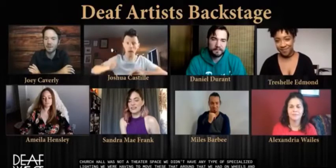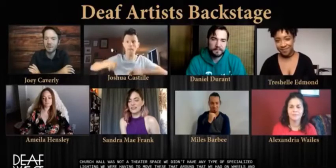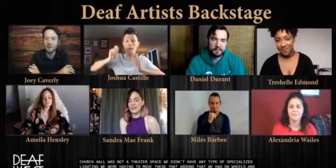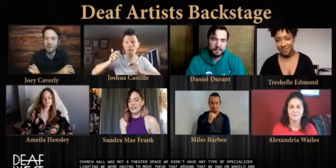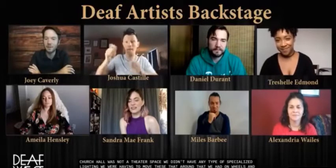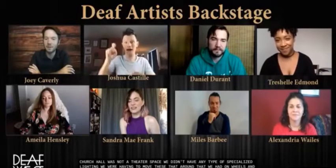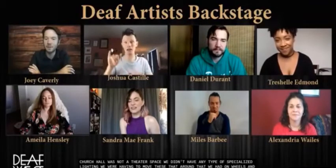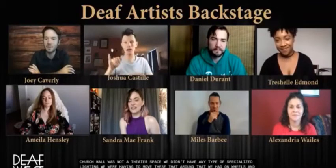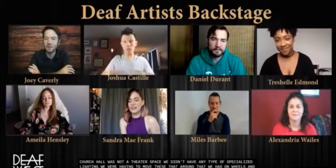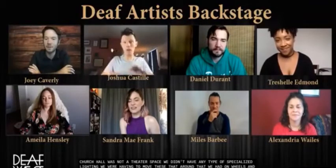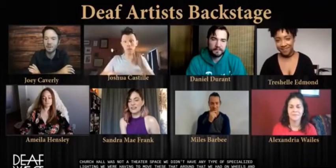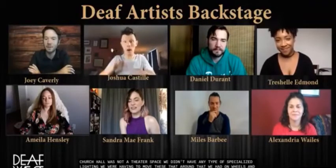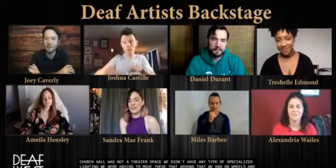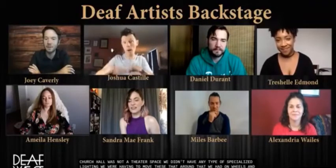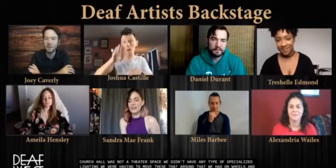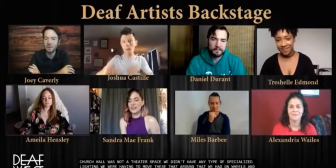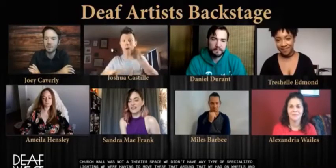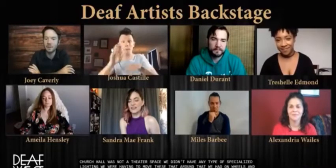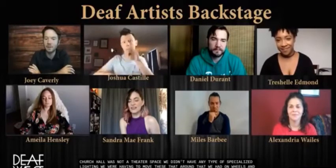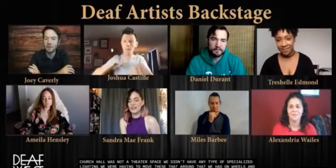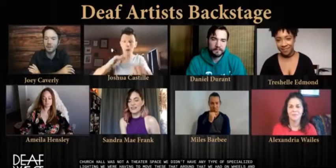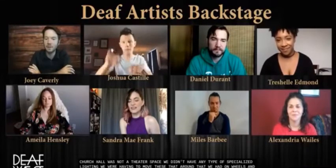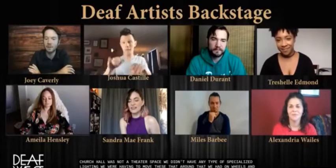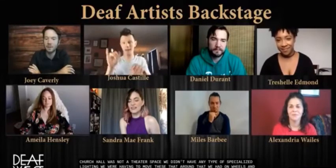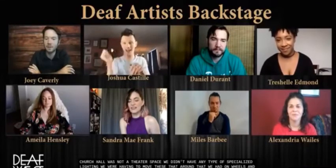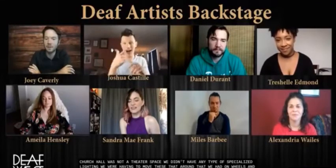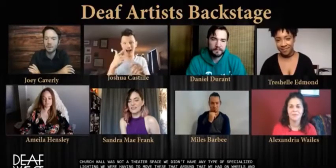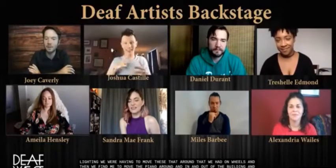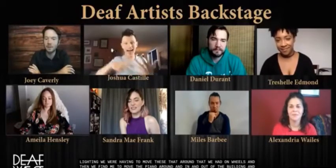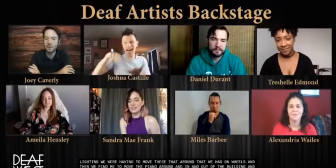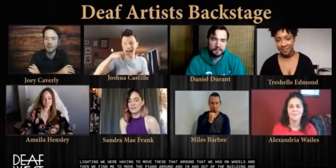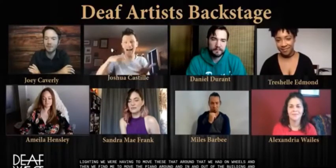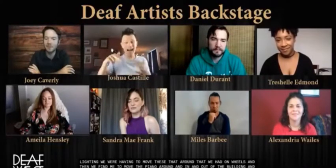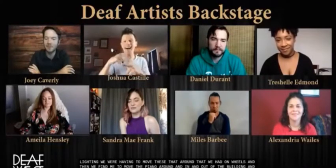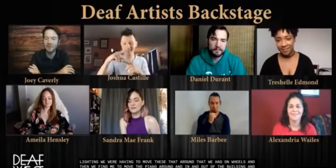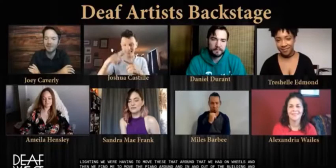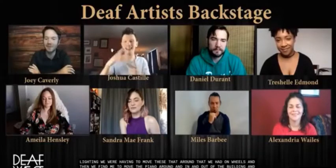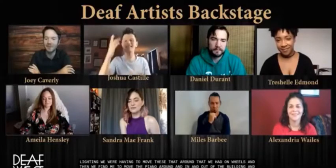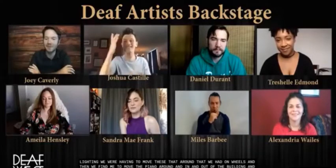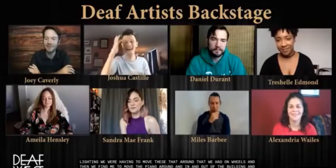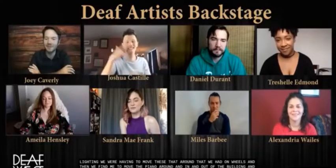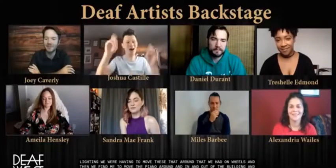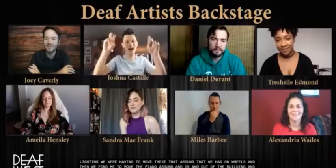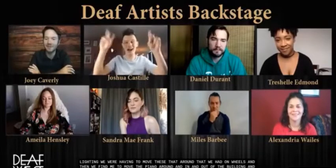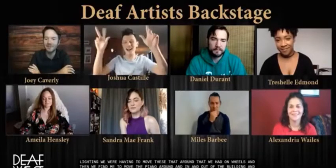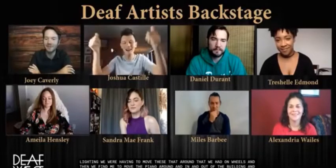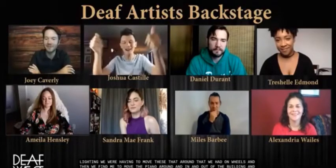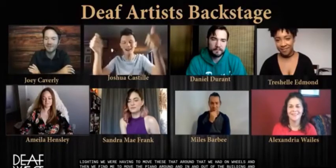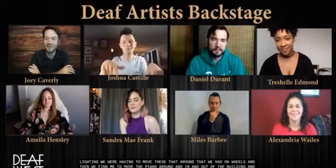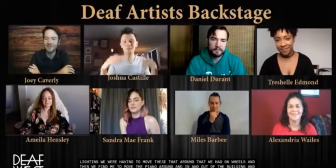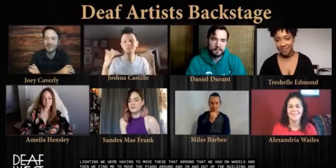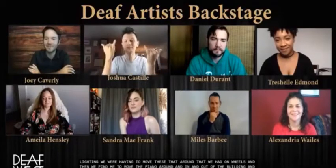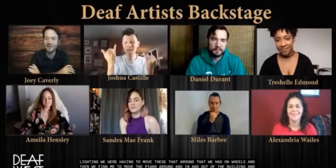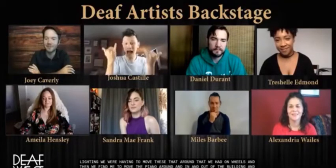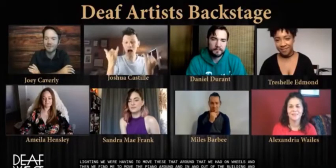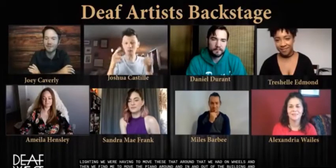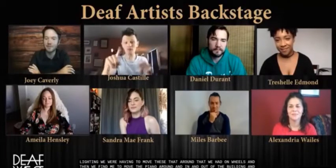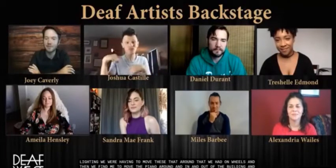One of the drummers was creating some really fun beats that everyone could feel and dance to.